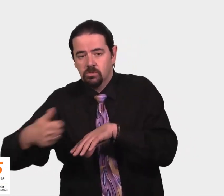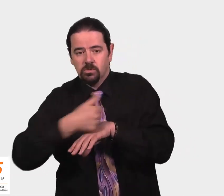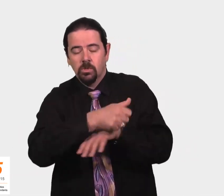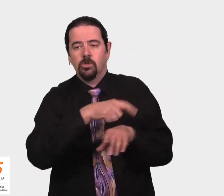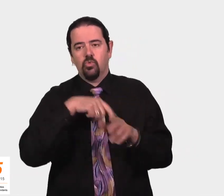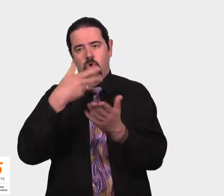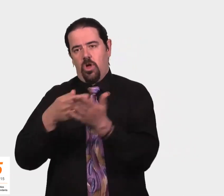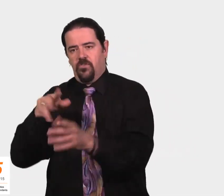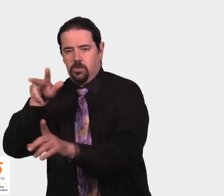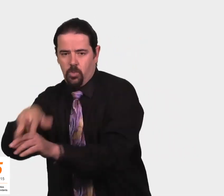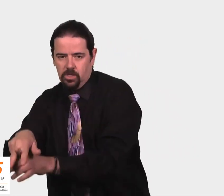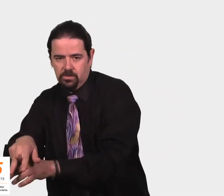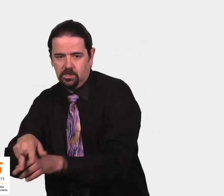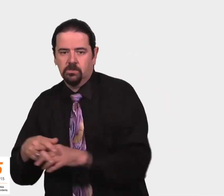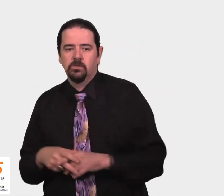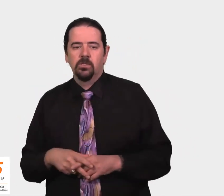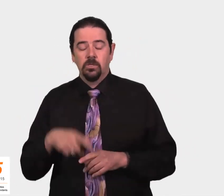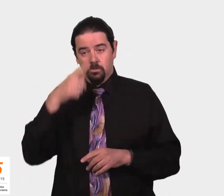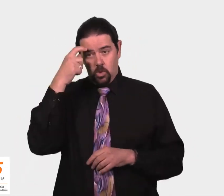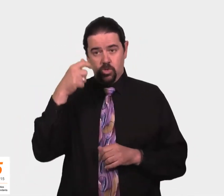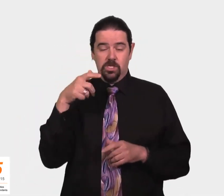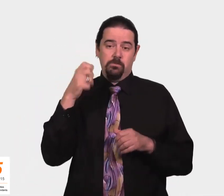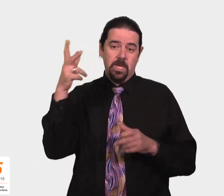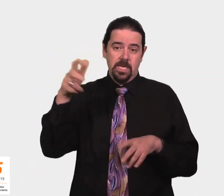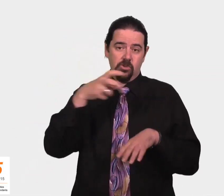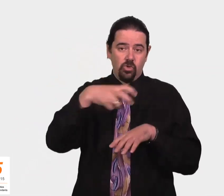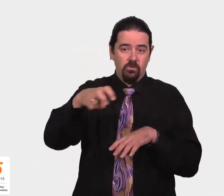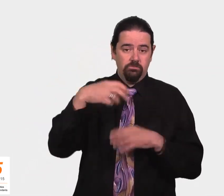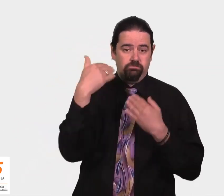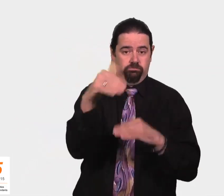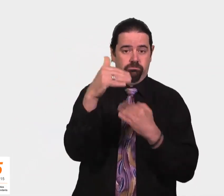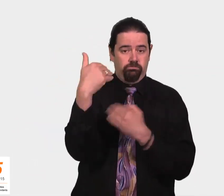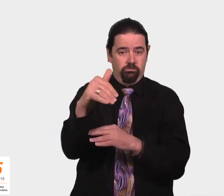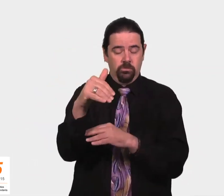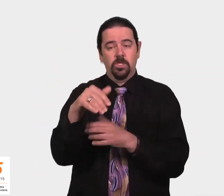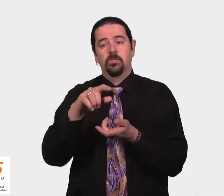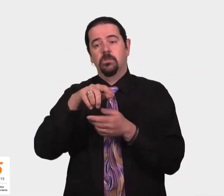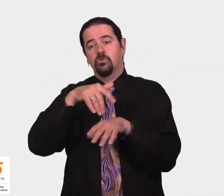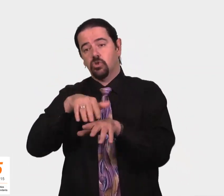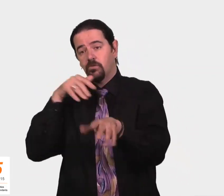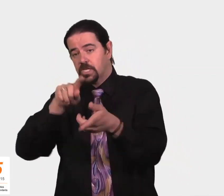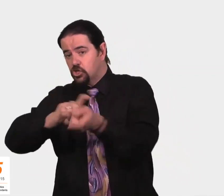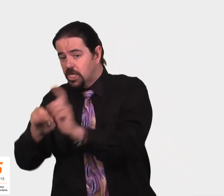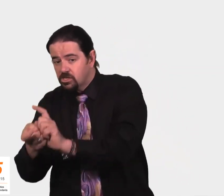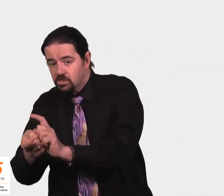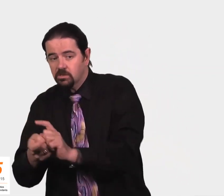as there are travel restrictions and traffic changes in host cities near Games venues.